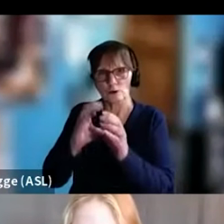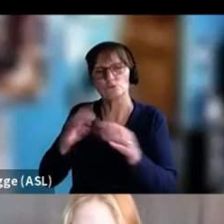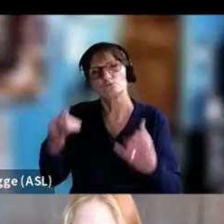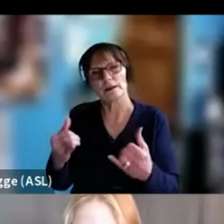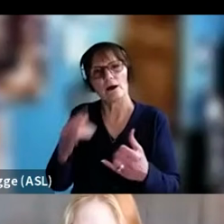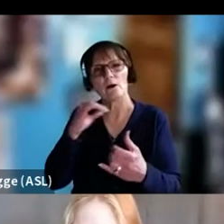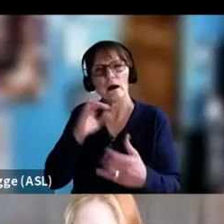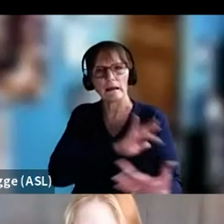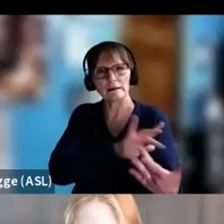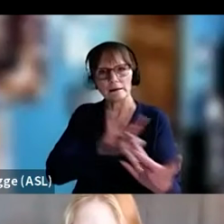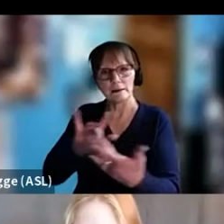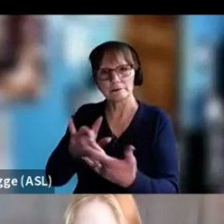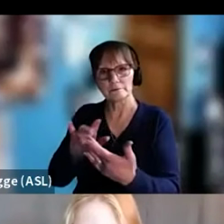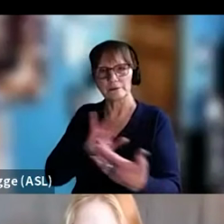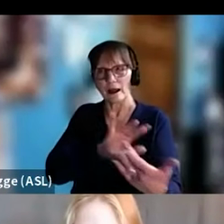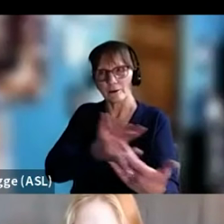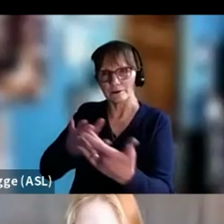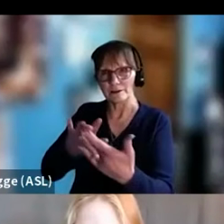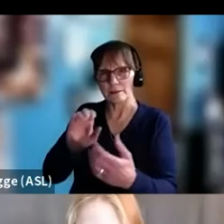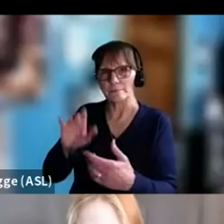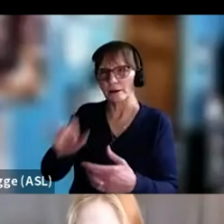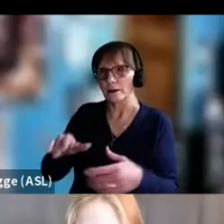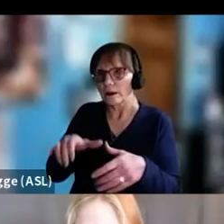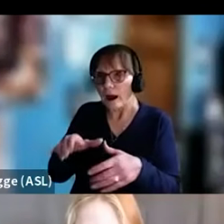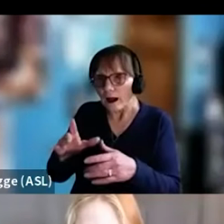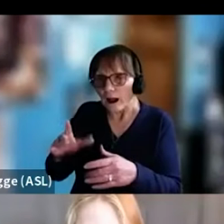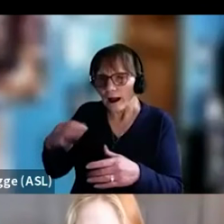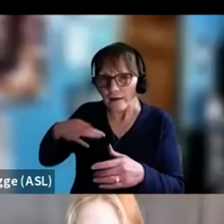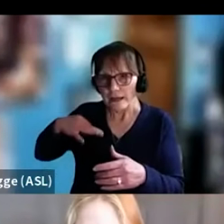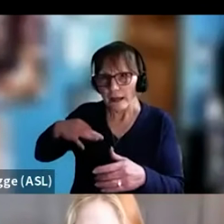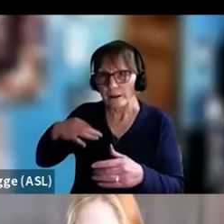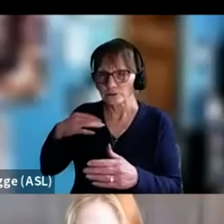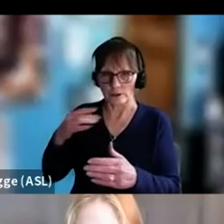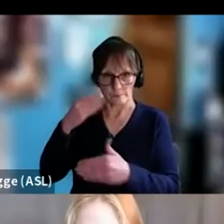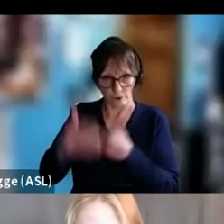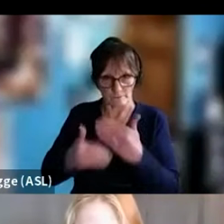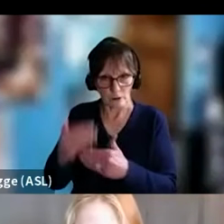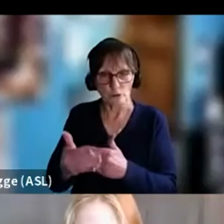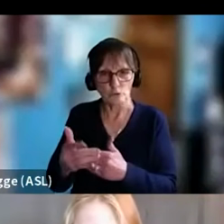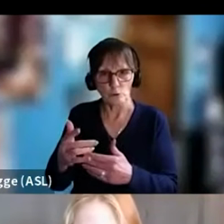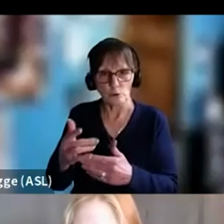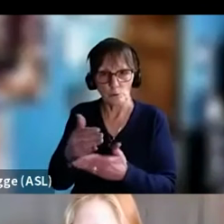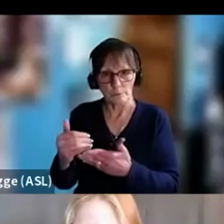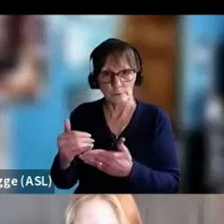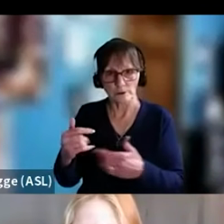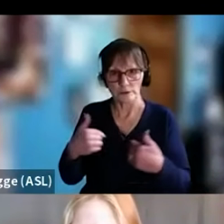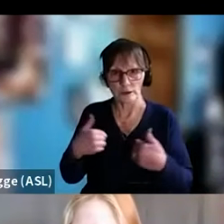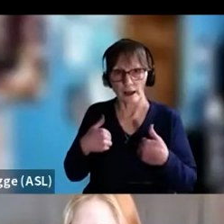on the day that I say wanna outreach them and I can say I'll do that application and follow through on the pieces that I have control over.